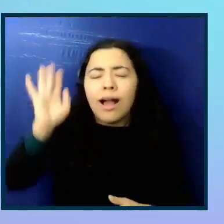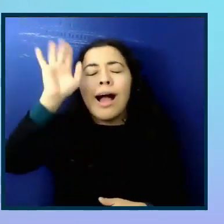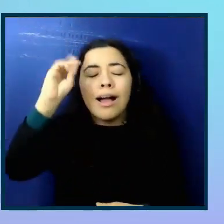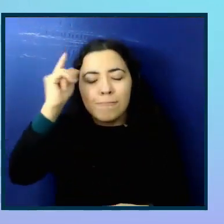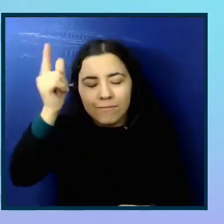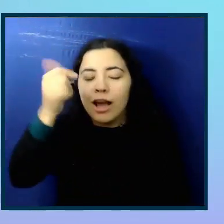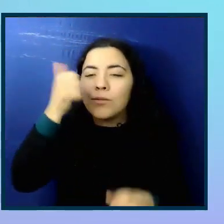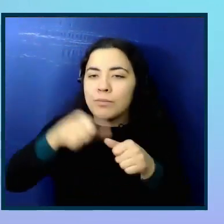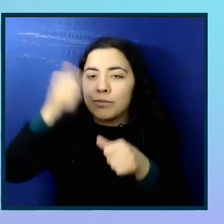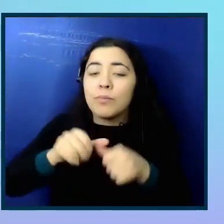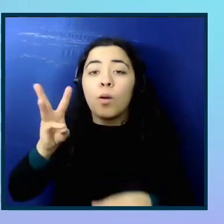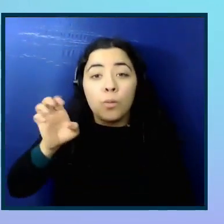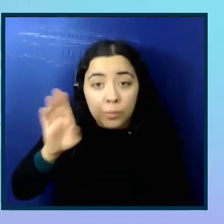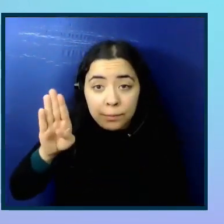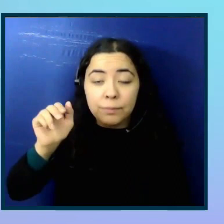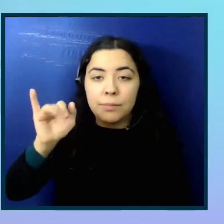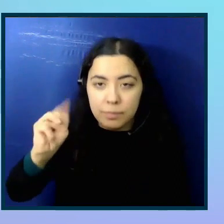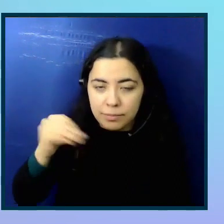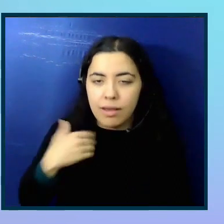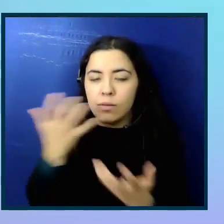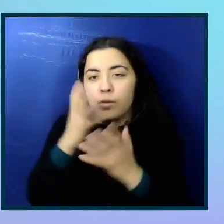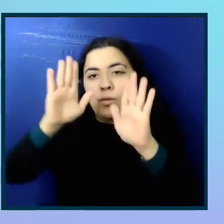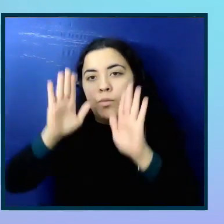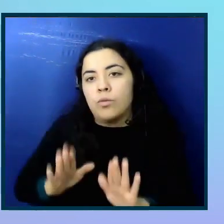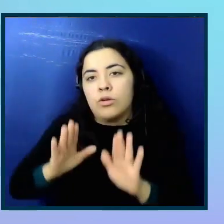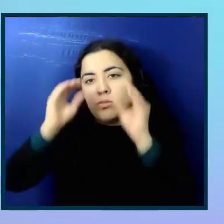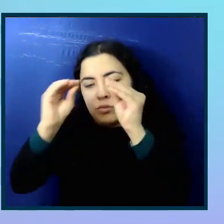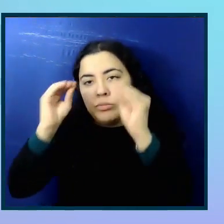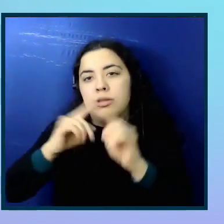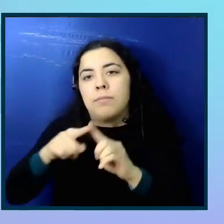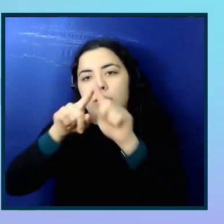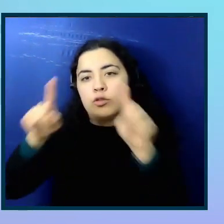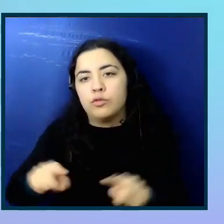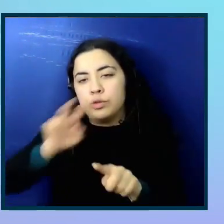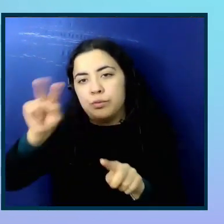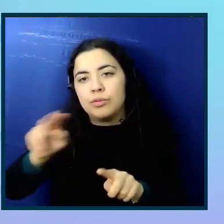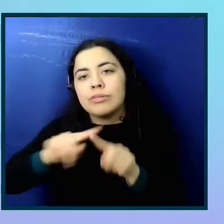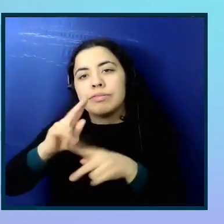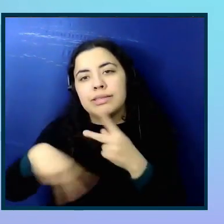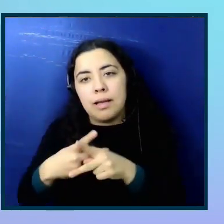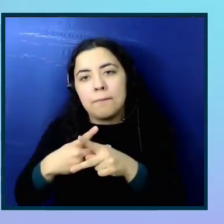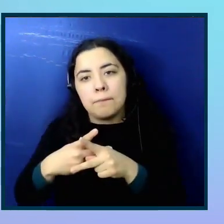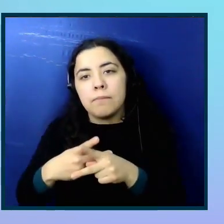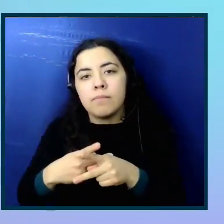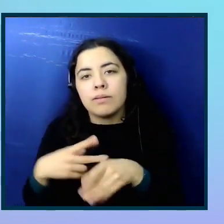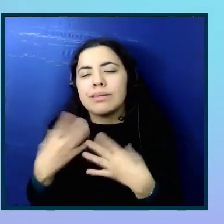WebAIM has a really fantastic tutorial for different types of screen readers, just to give you the basic commands